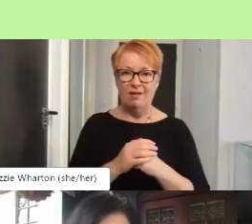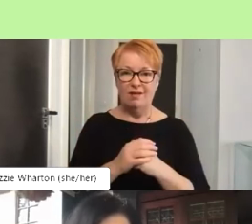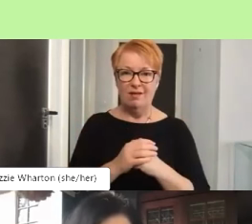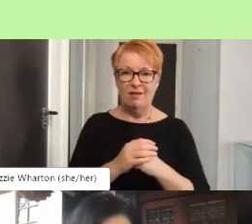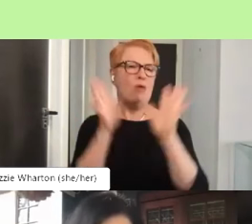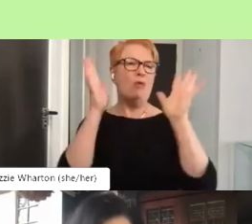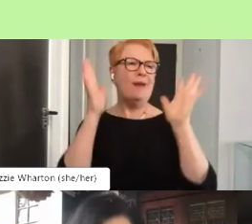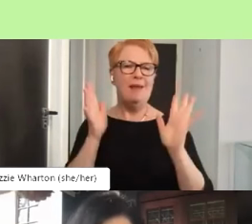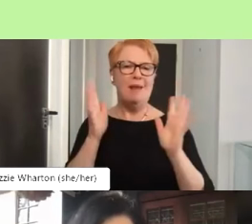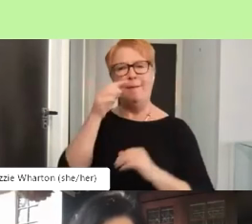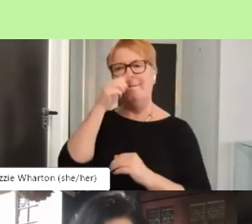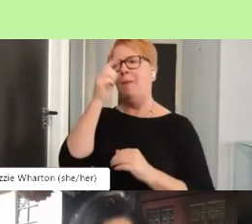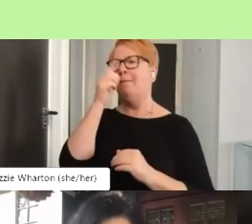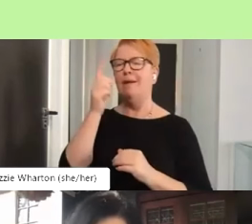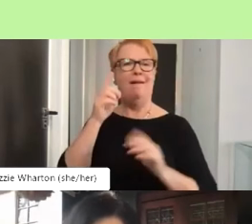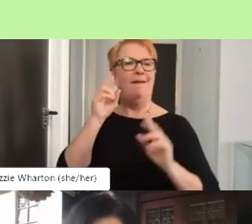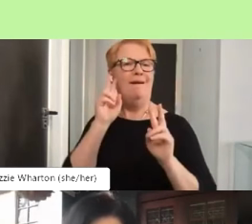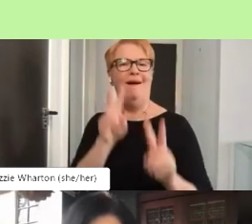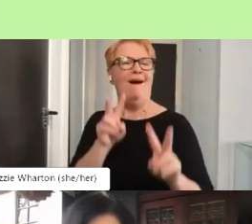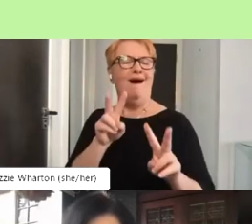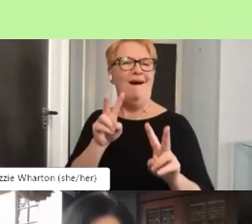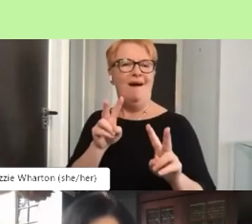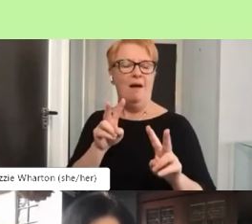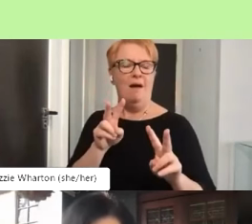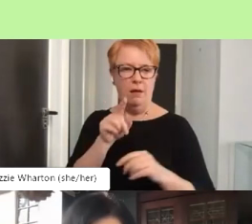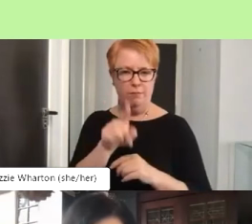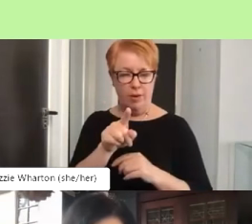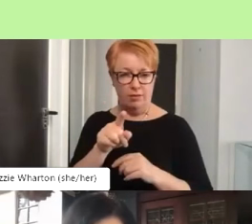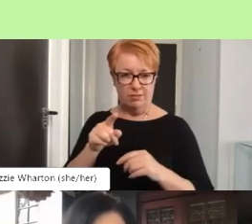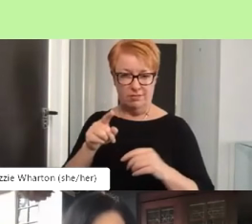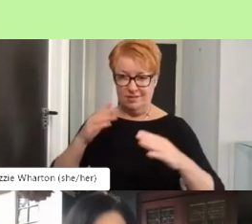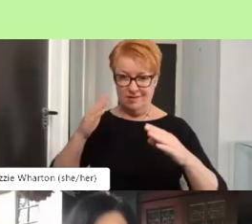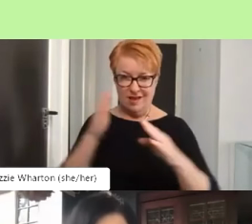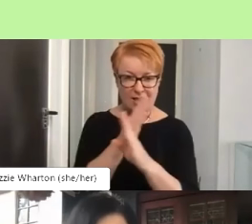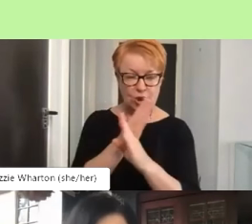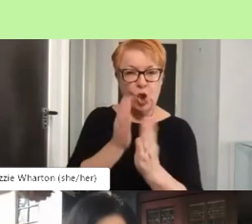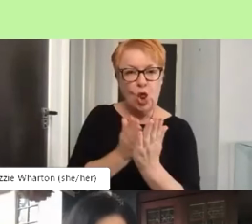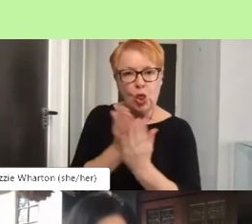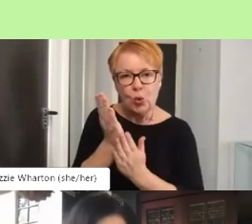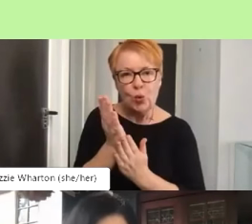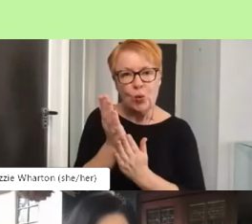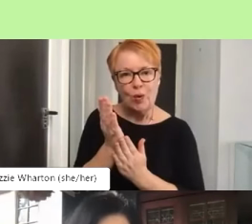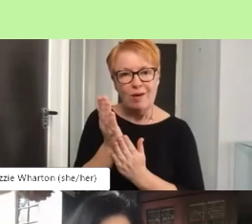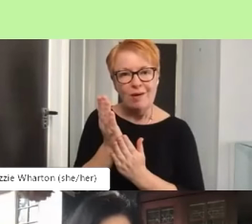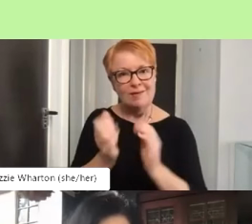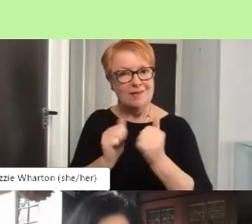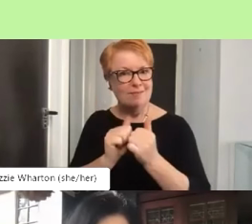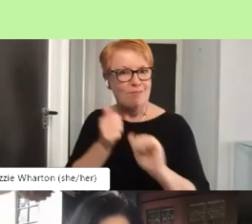And because these structures are purposefully concealed through the spectacle of sport, the drama of competition wherein athletes are the tool